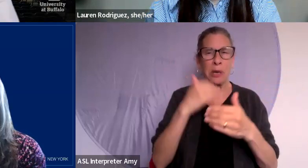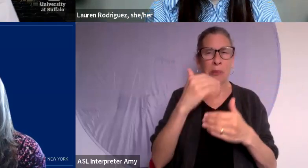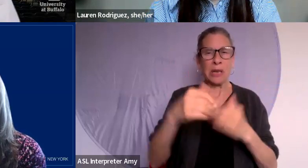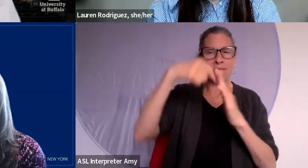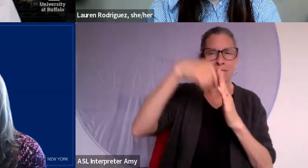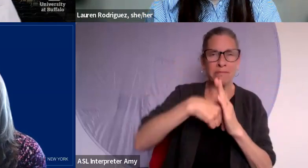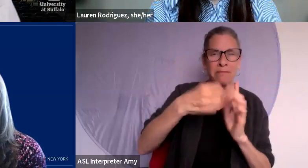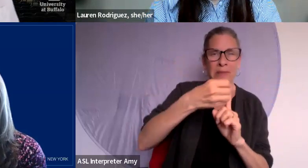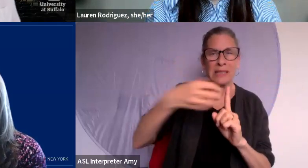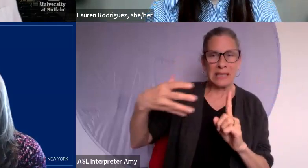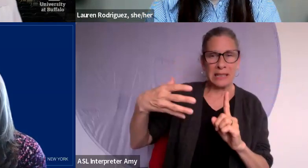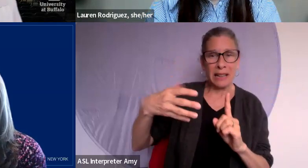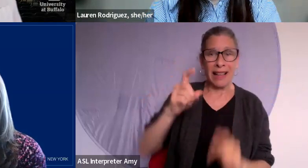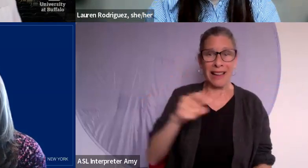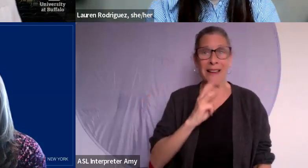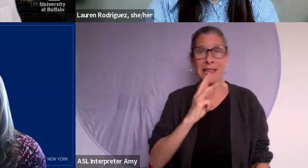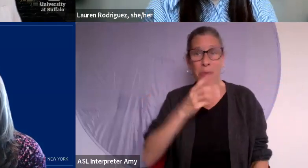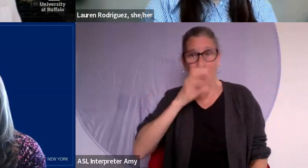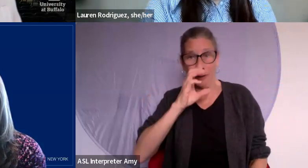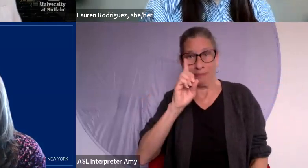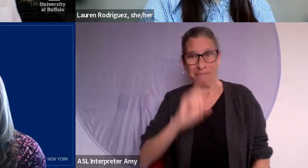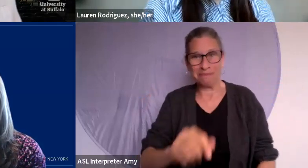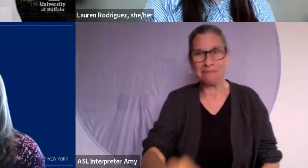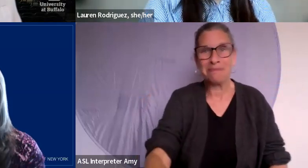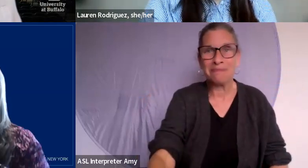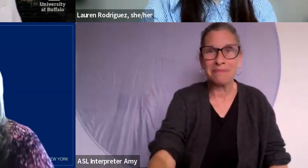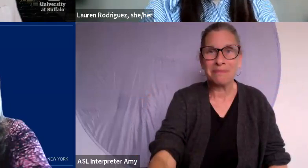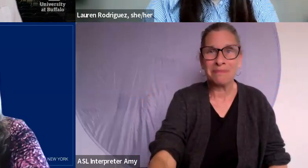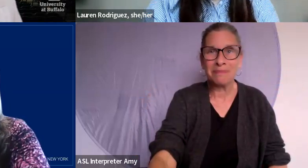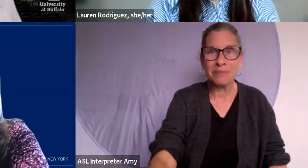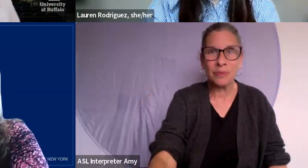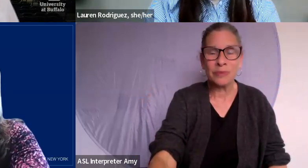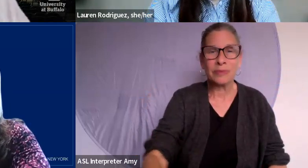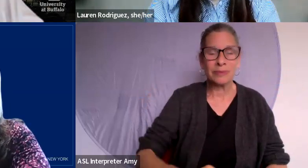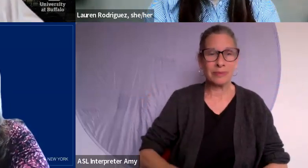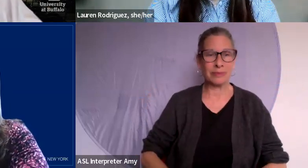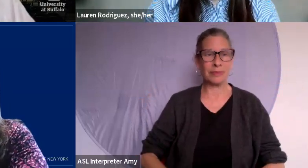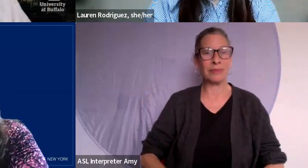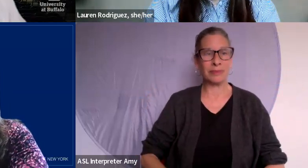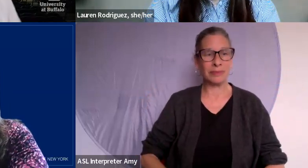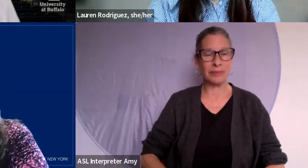quick drink of water.